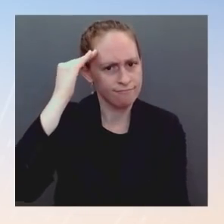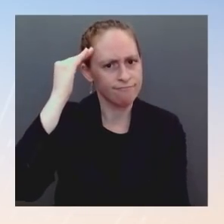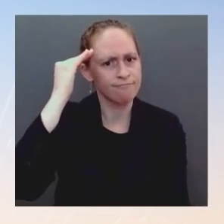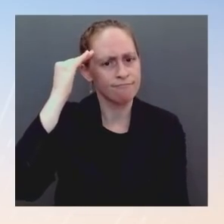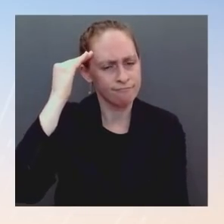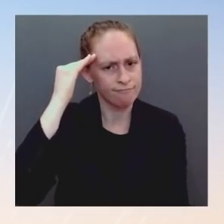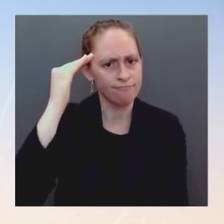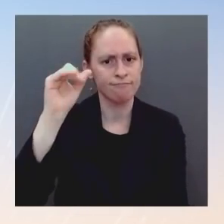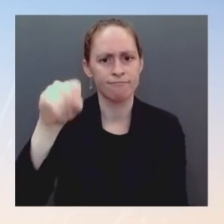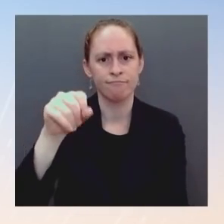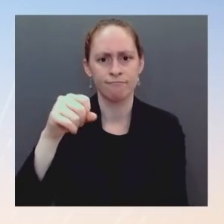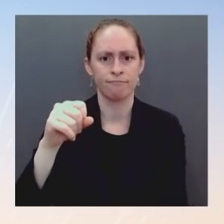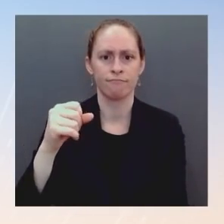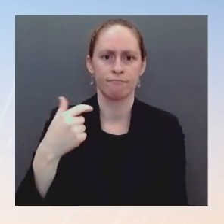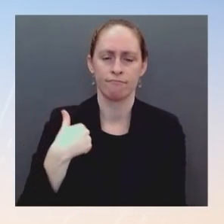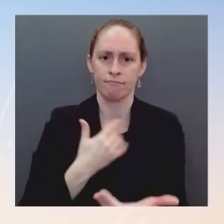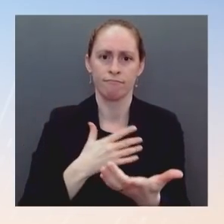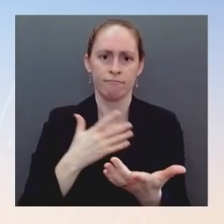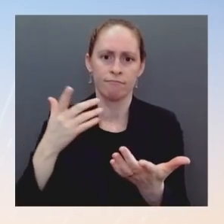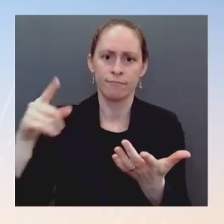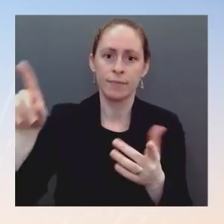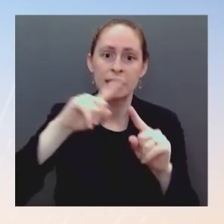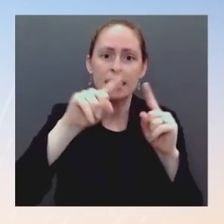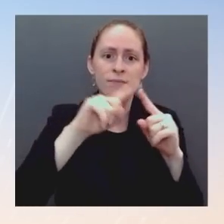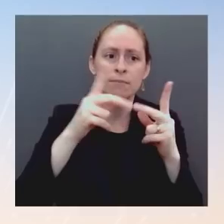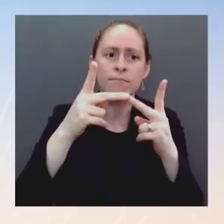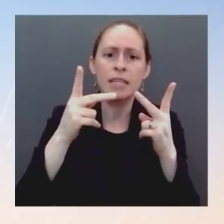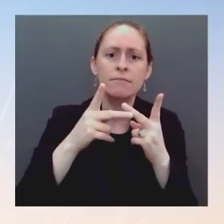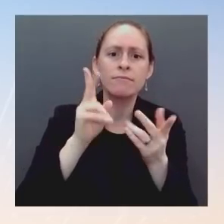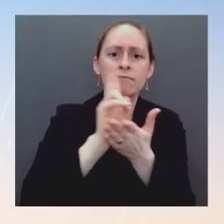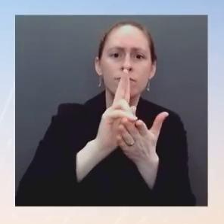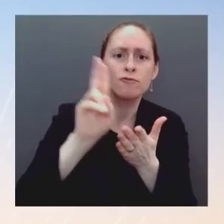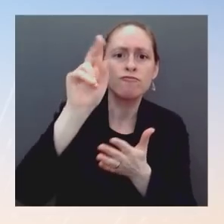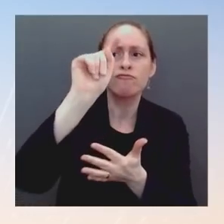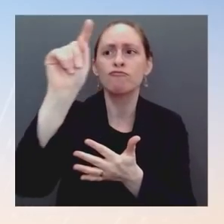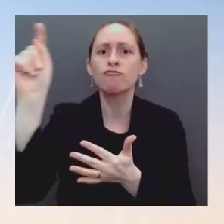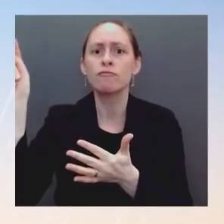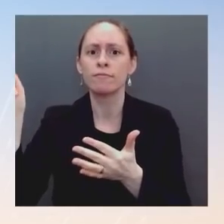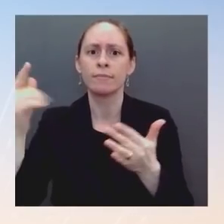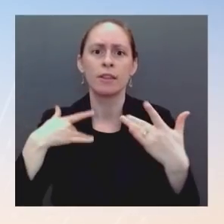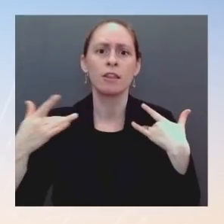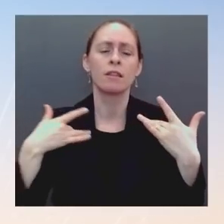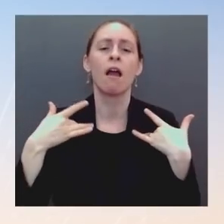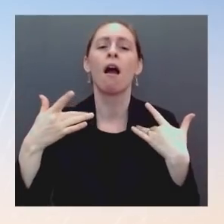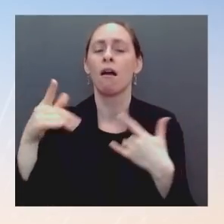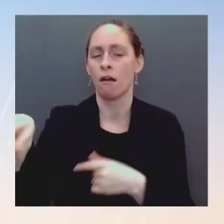The President is aware. I don't believe he's received a formal briefing, but he is aware of these reports. And obviously, as you noted,